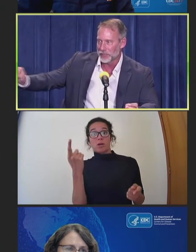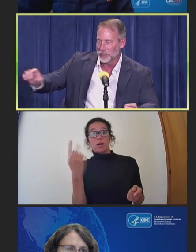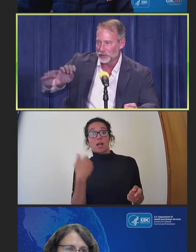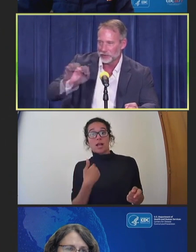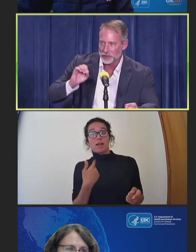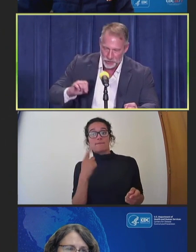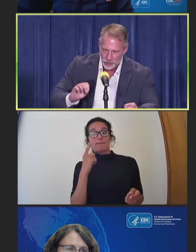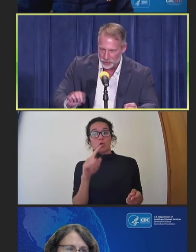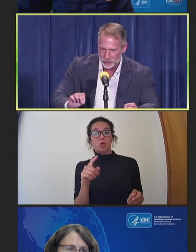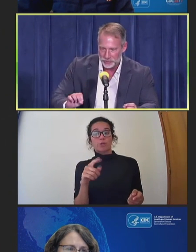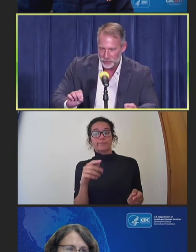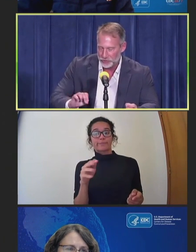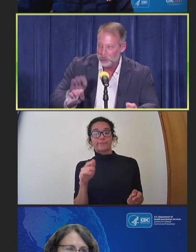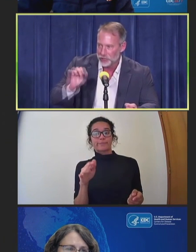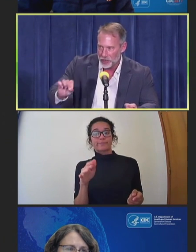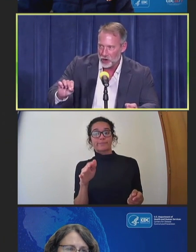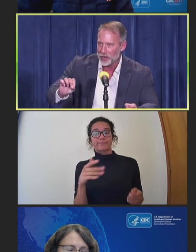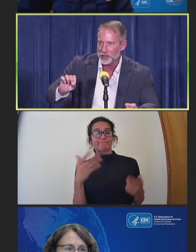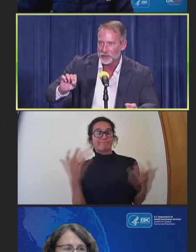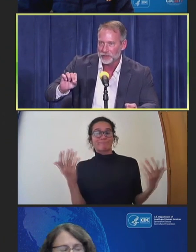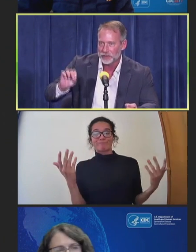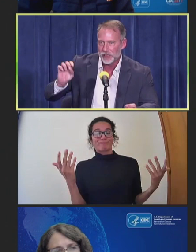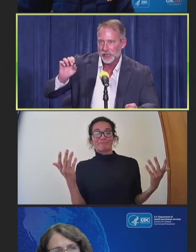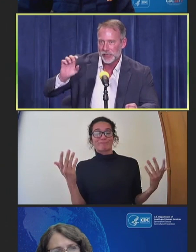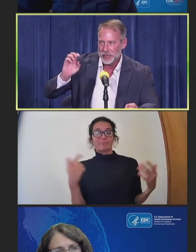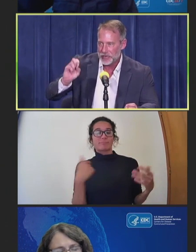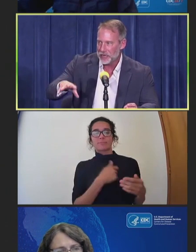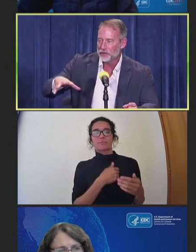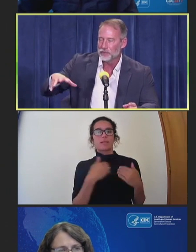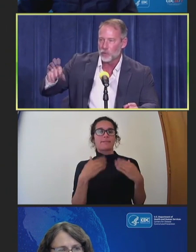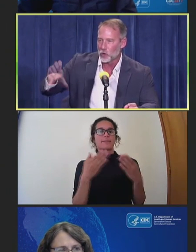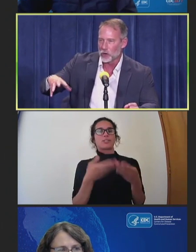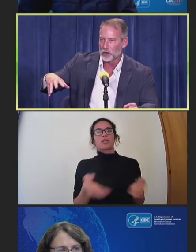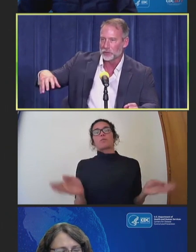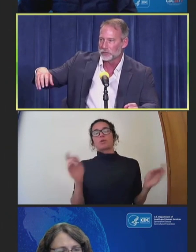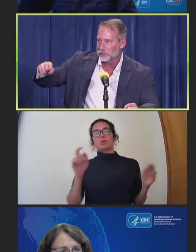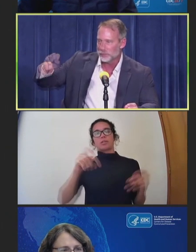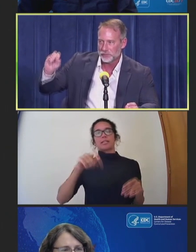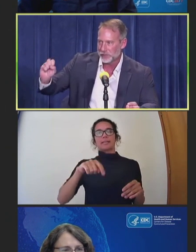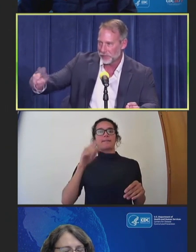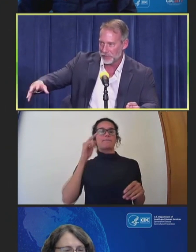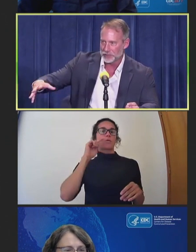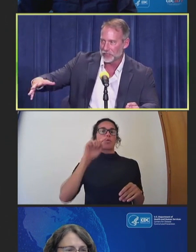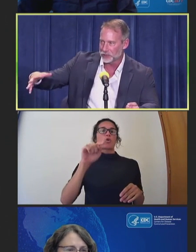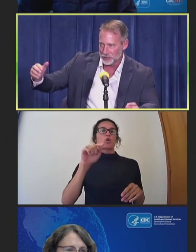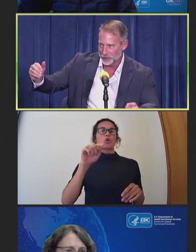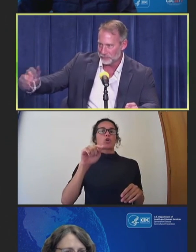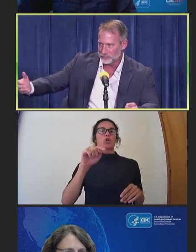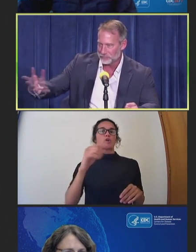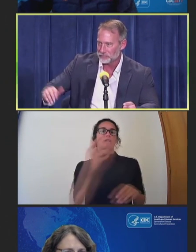you know, there's generic need for immunization,